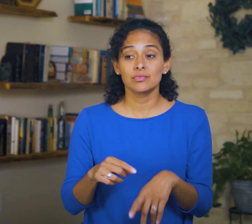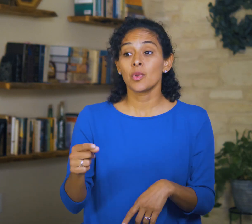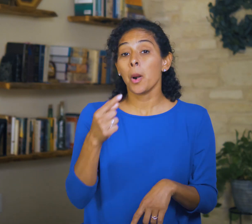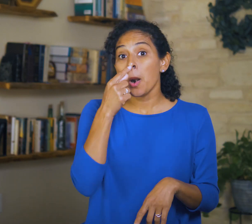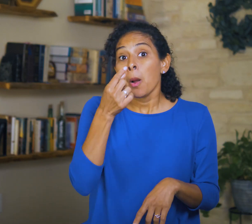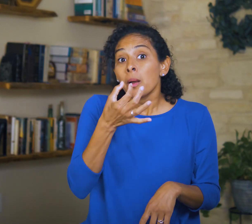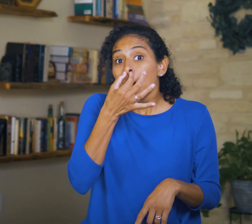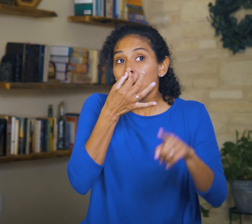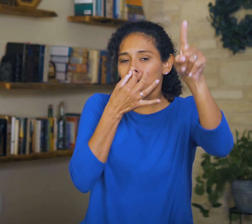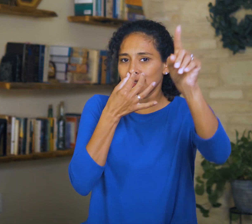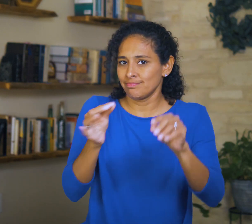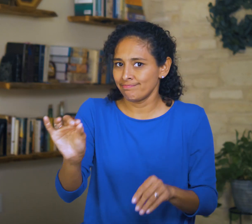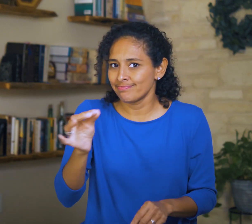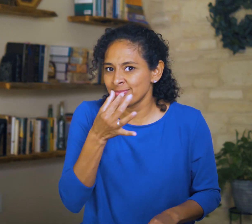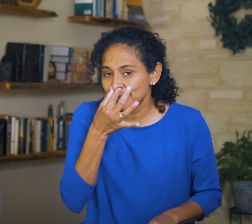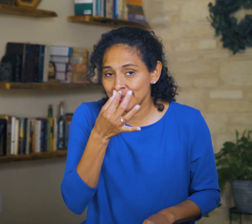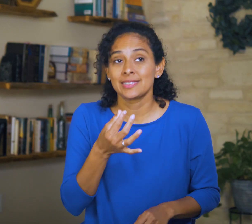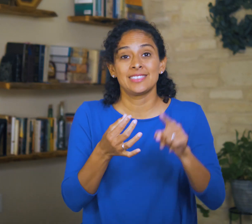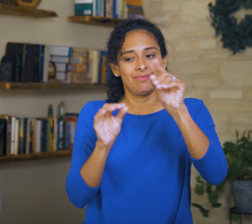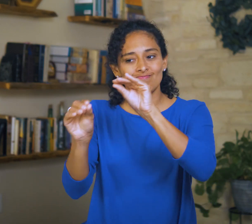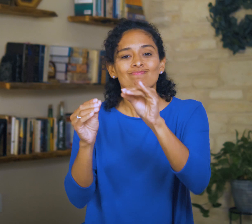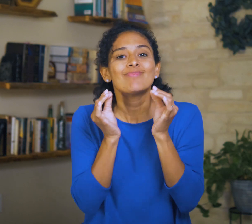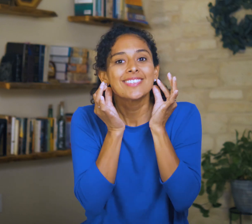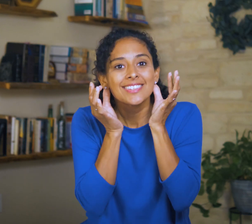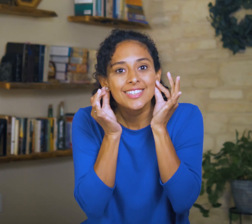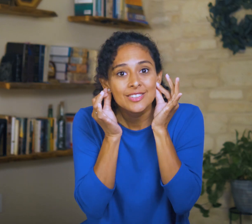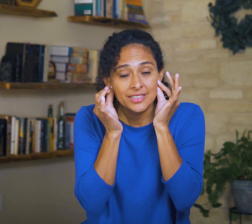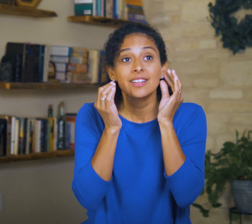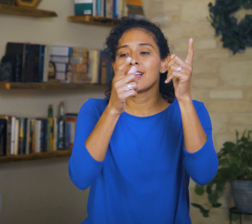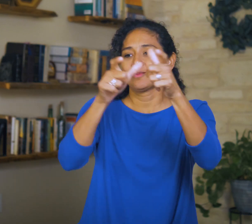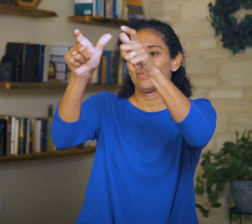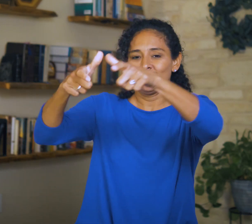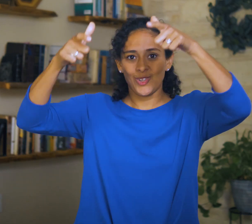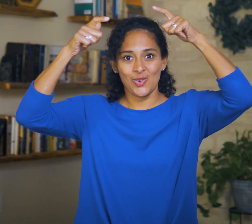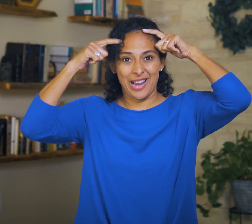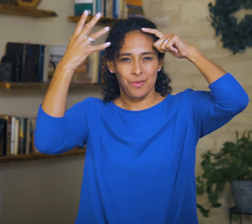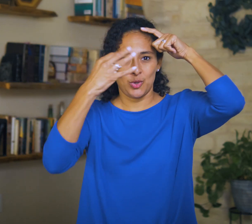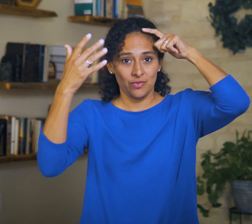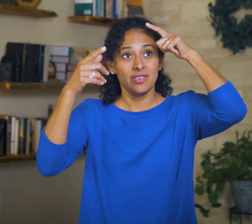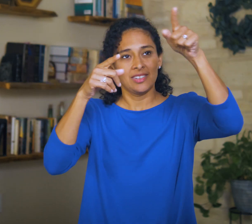I put a ring on your nose and earrings in your ears and a beautiful crown on your head.